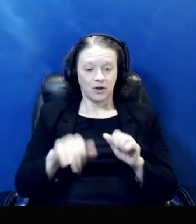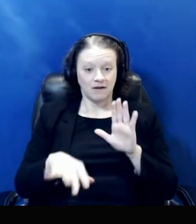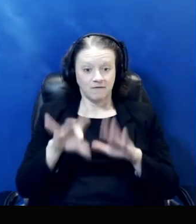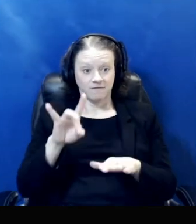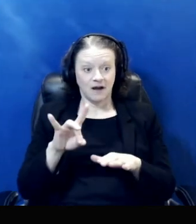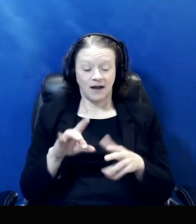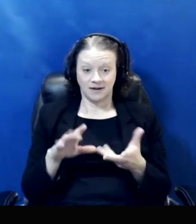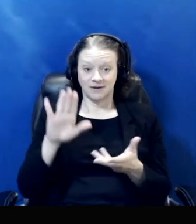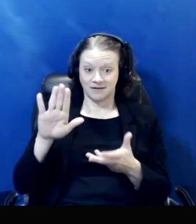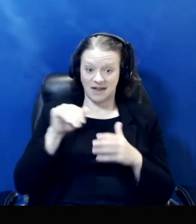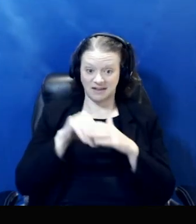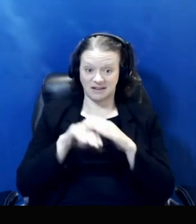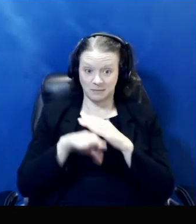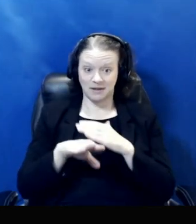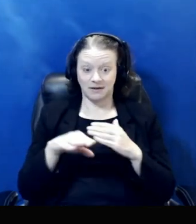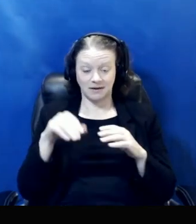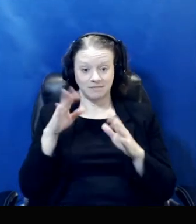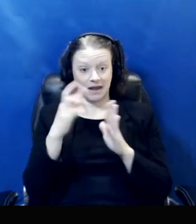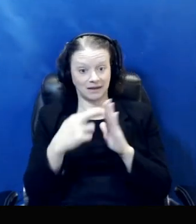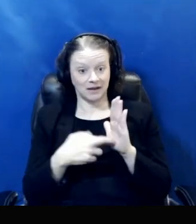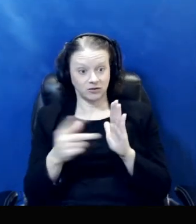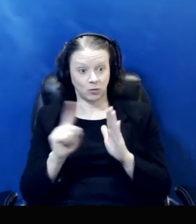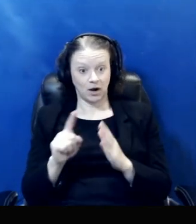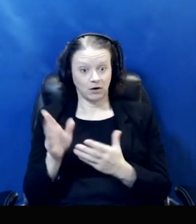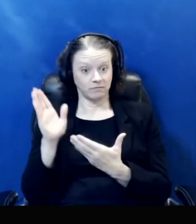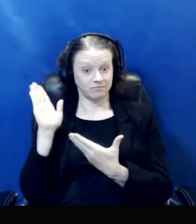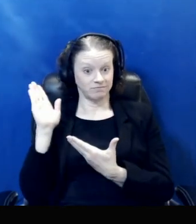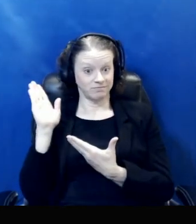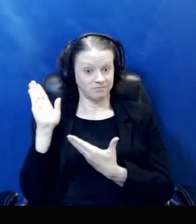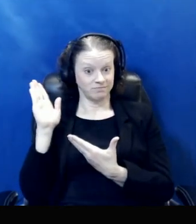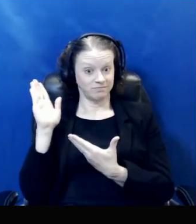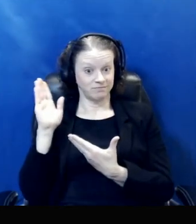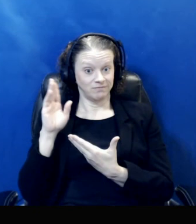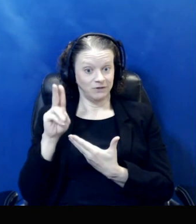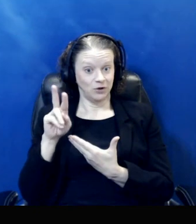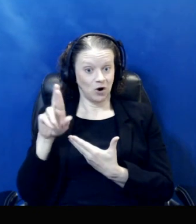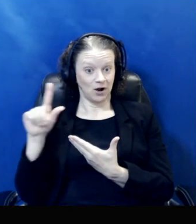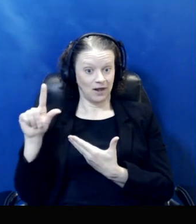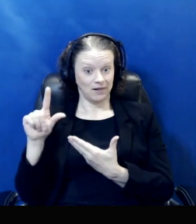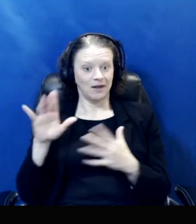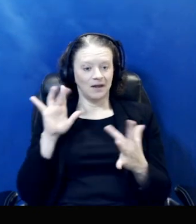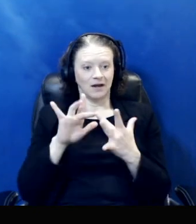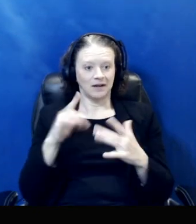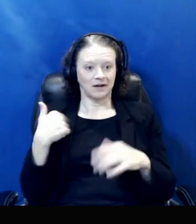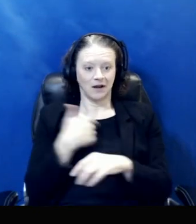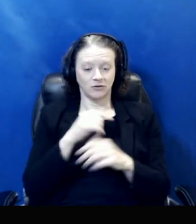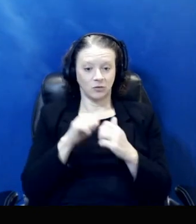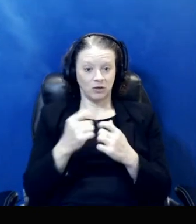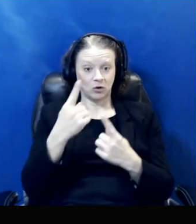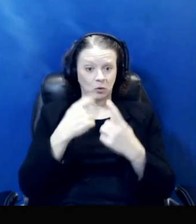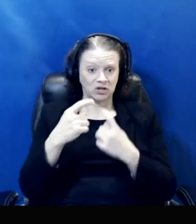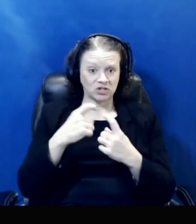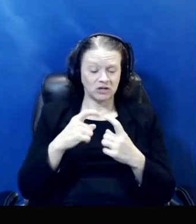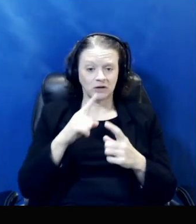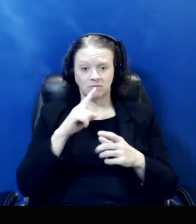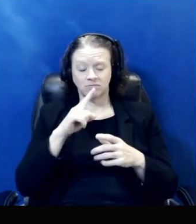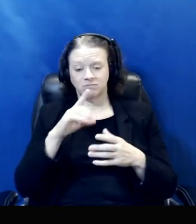at aka.ms/xags Please feel free to contact us with questions, comments, feedback, examples, at xaccess@microsoft.com